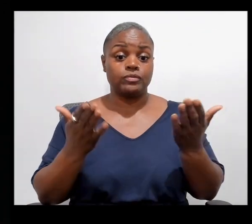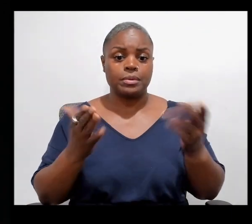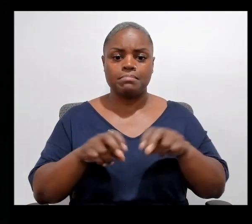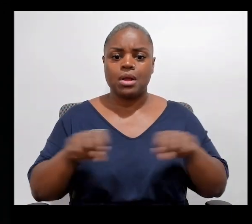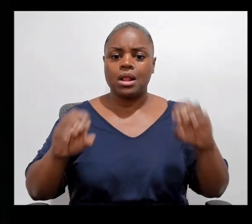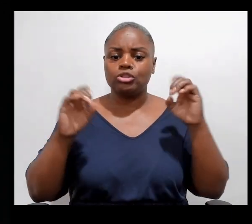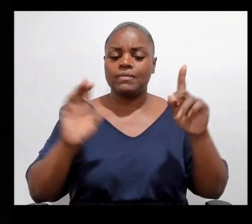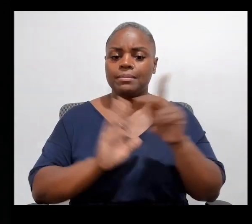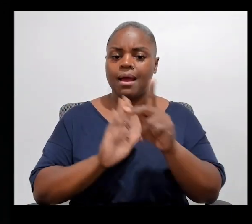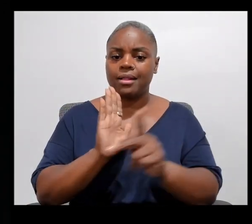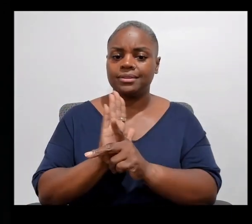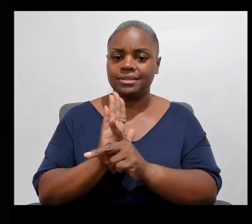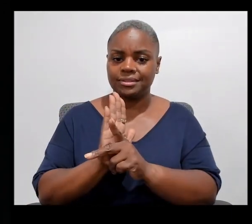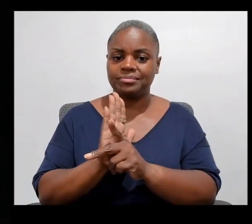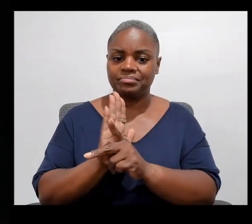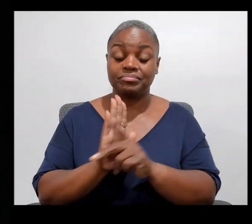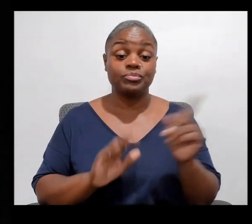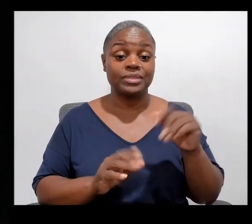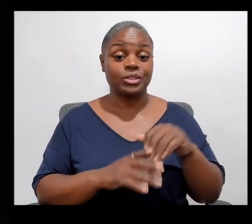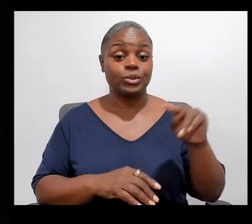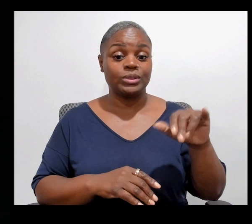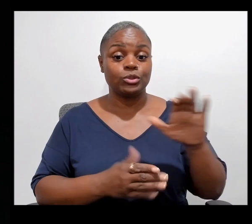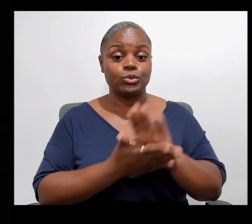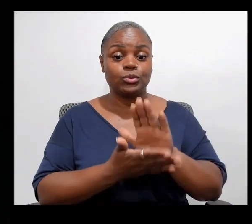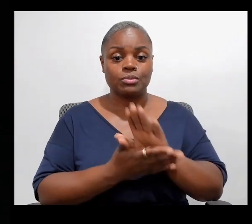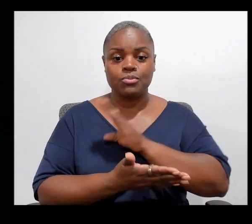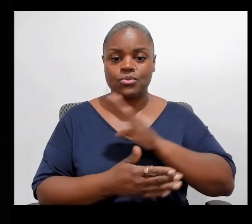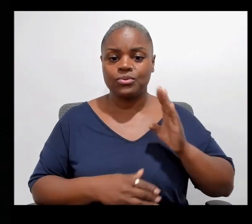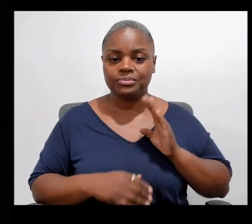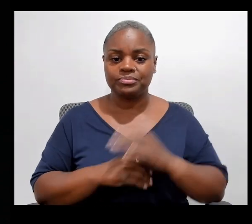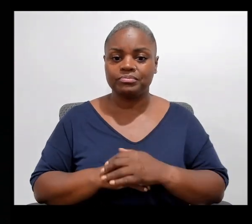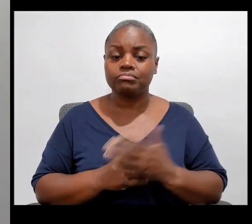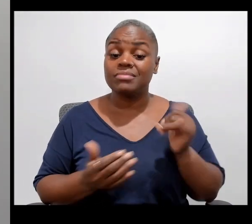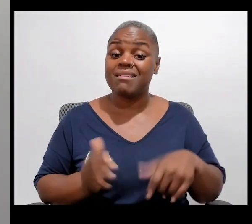and I currently serve on the Panel for Educational Policy, which is the New York City School Board.